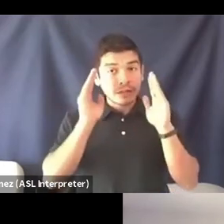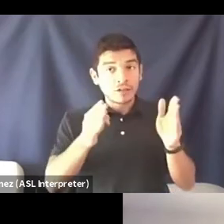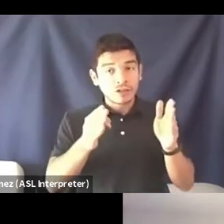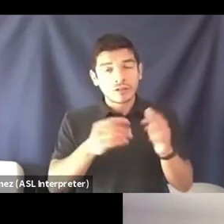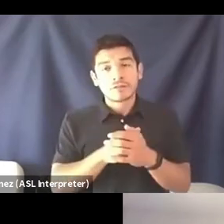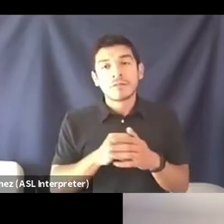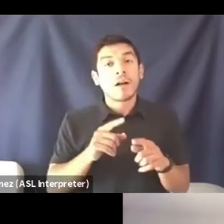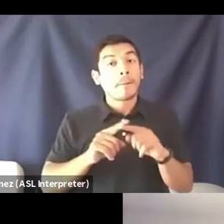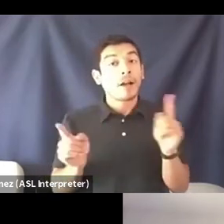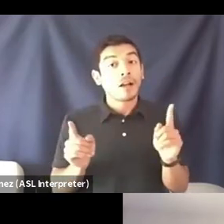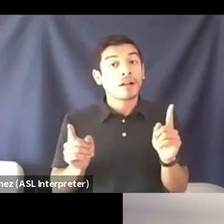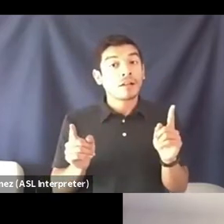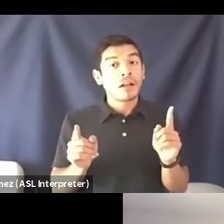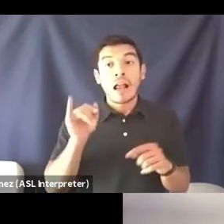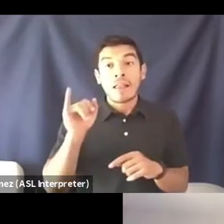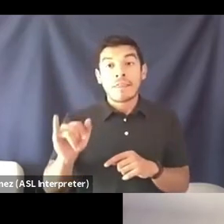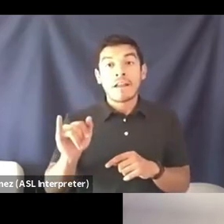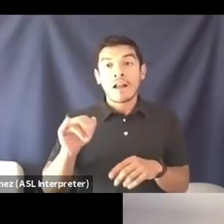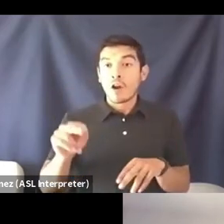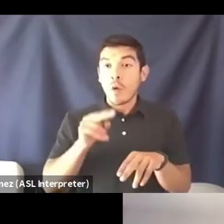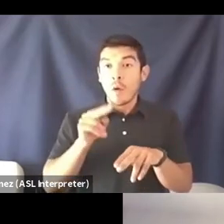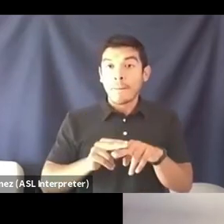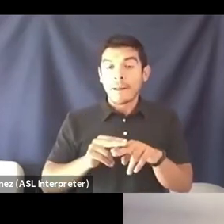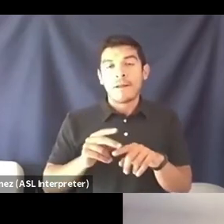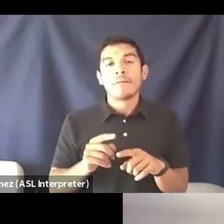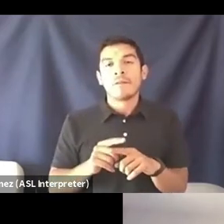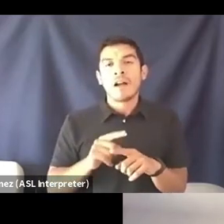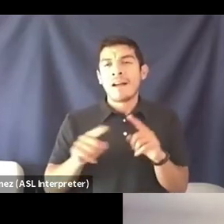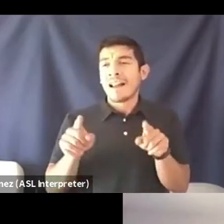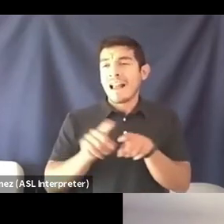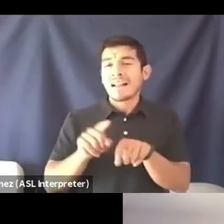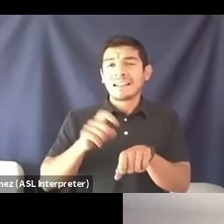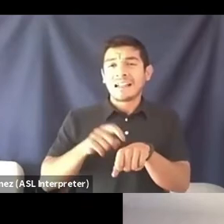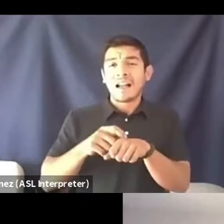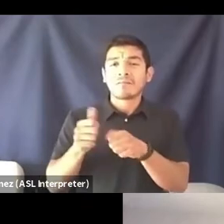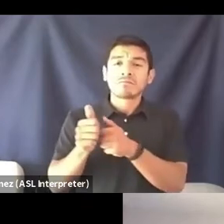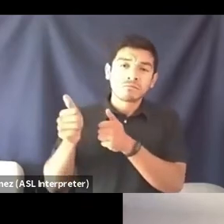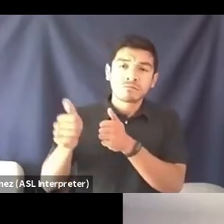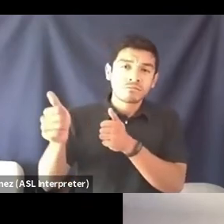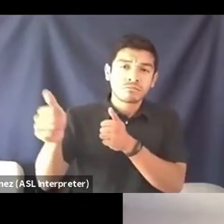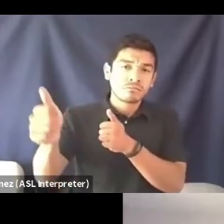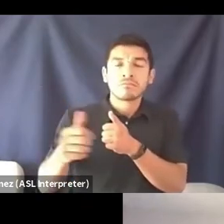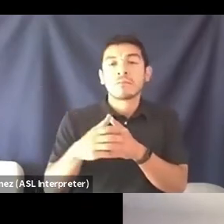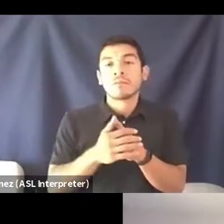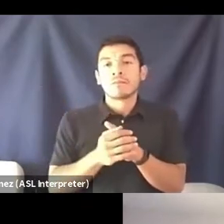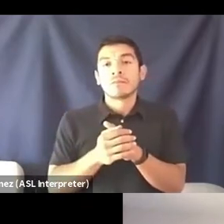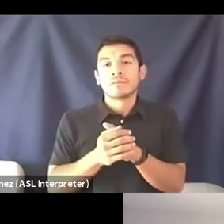But that's normal. But as the time pass away and also there will be like,